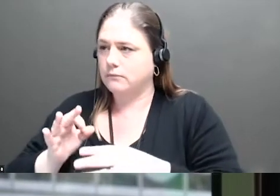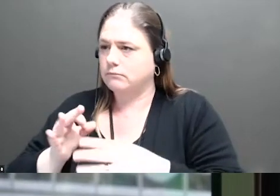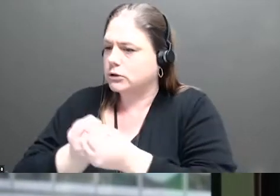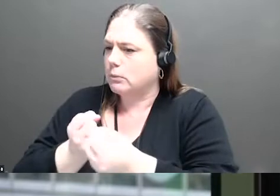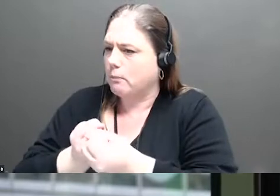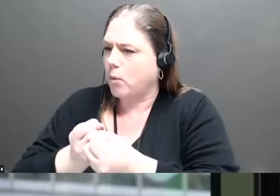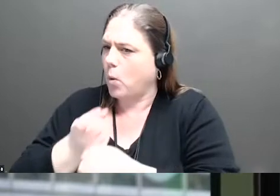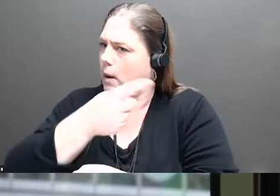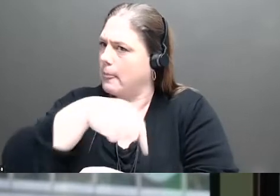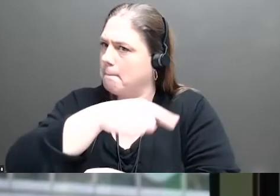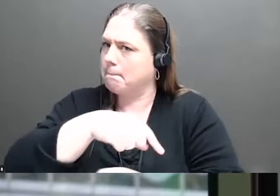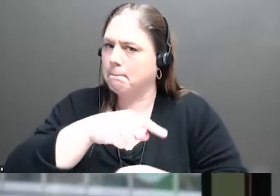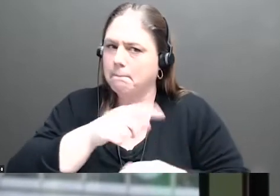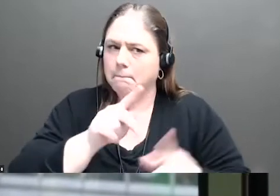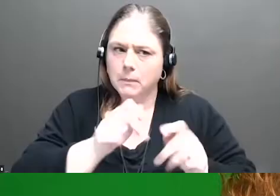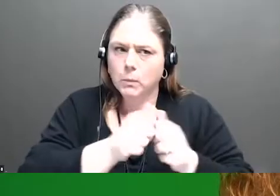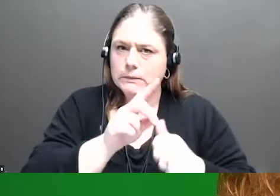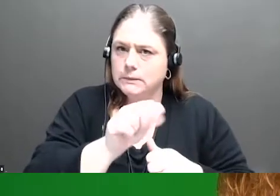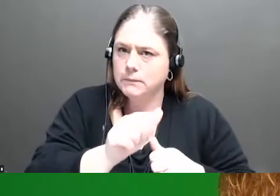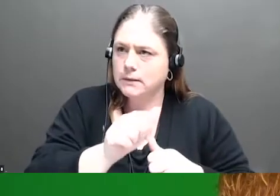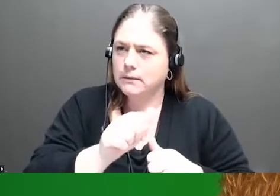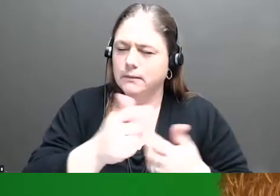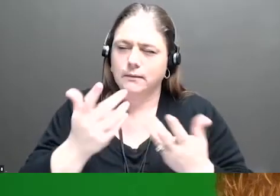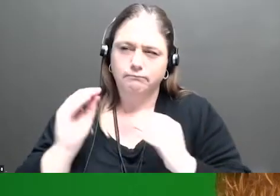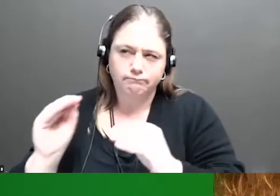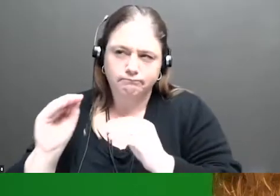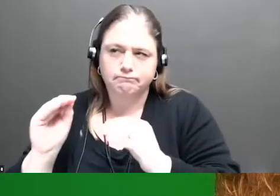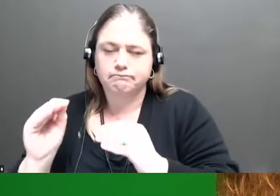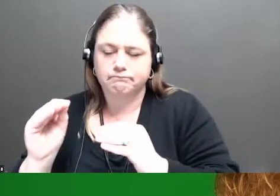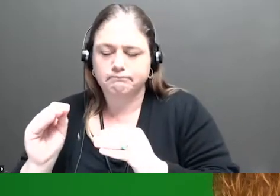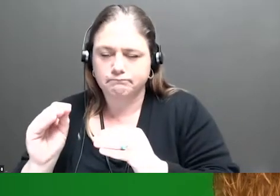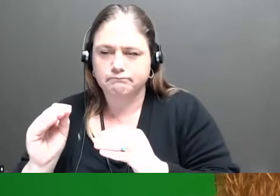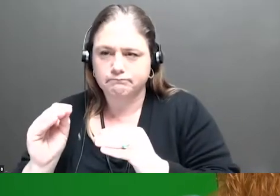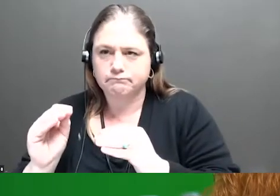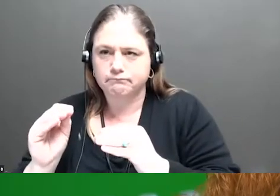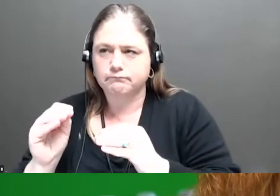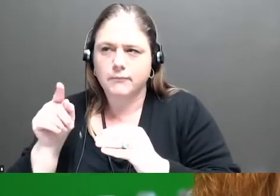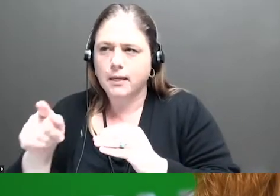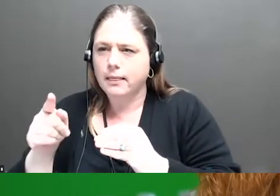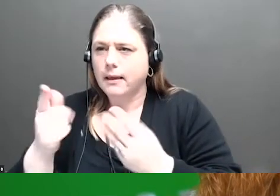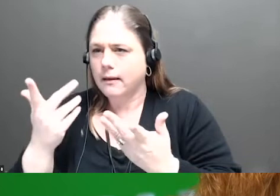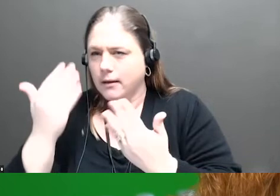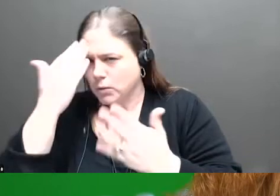and to train and educate employers and how to recruit, hire, accommodate and work with